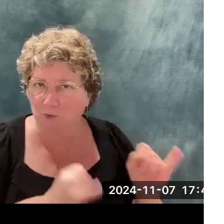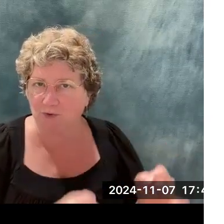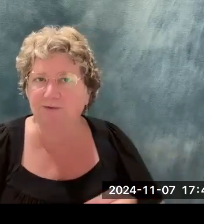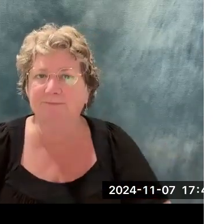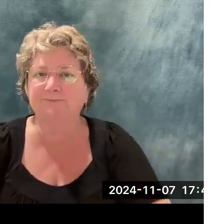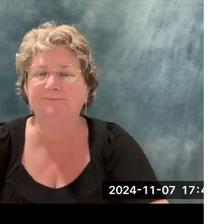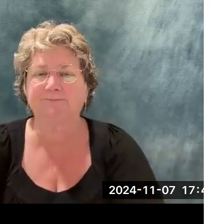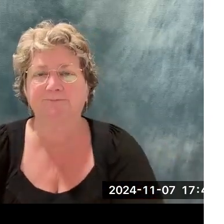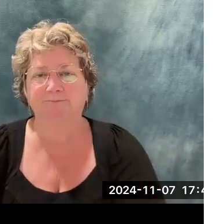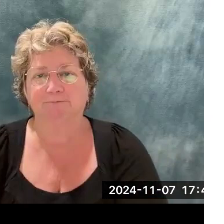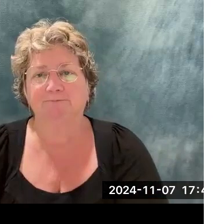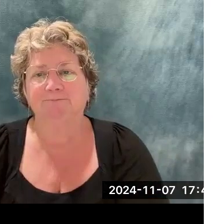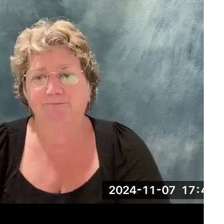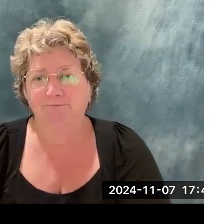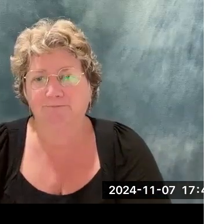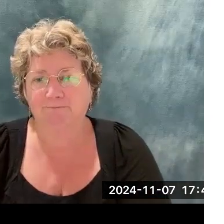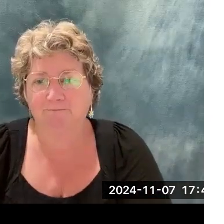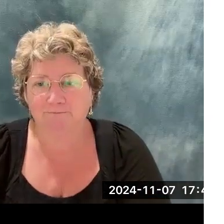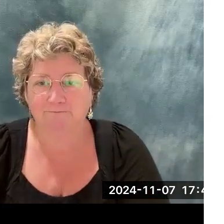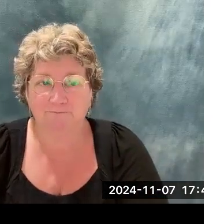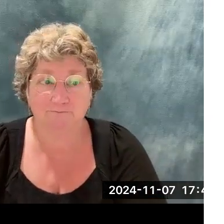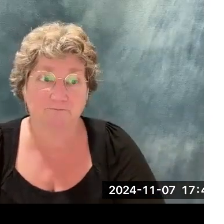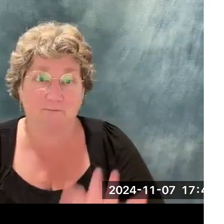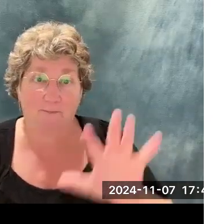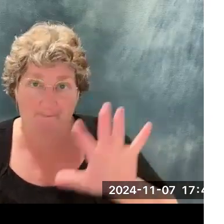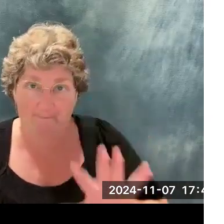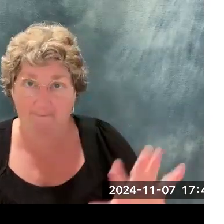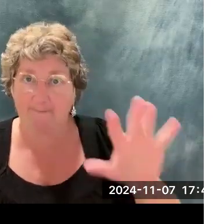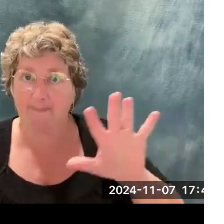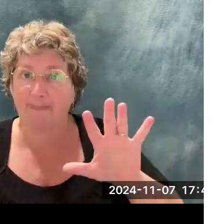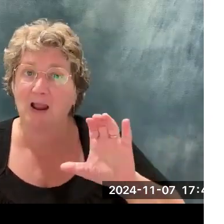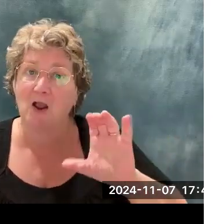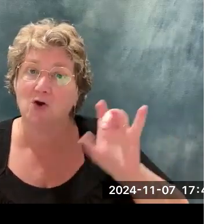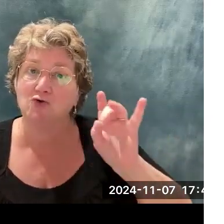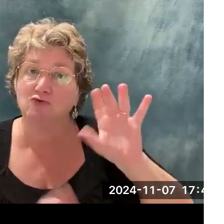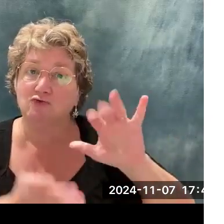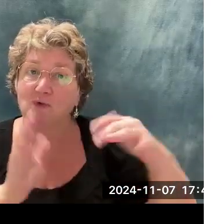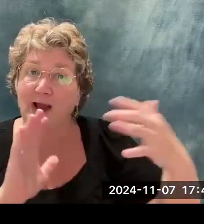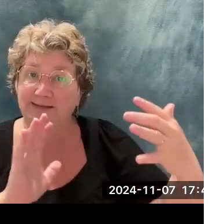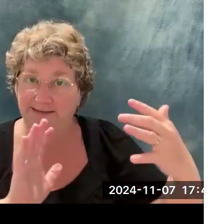In addition to these crisis services, I want to mention that there are other supports and